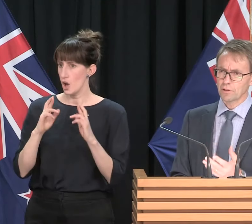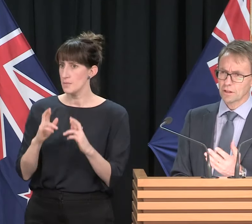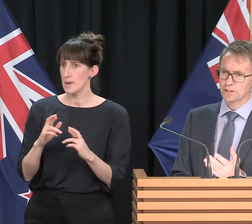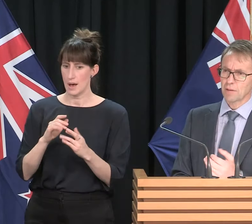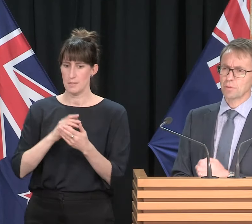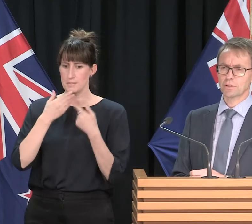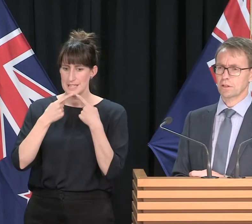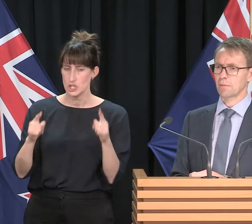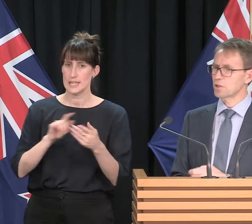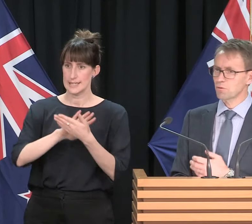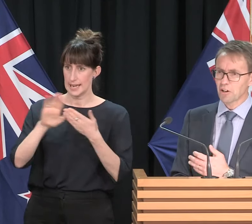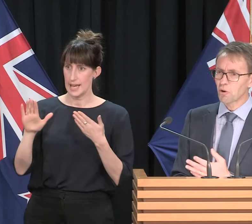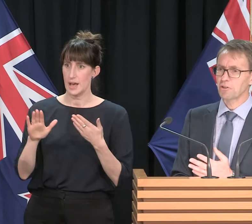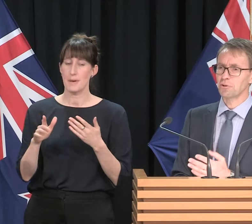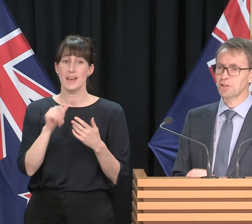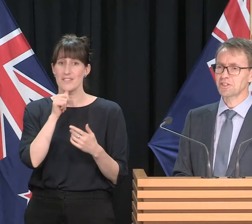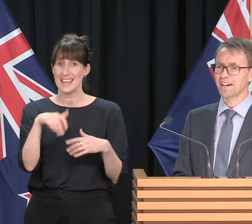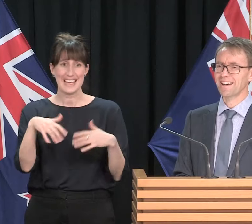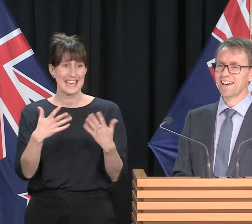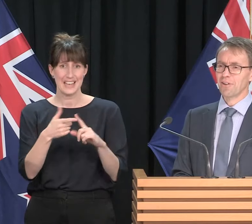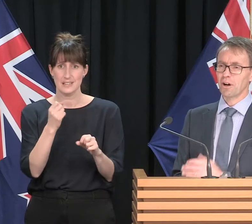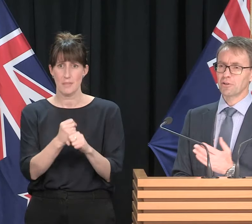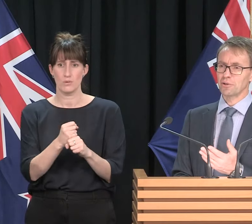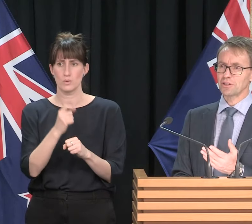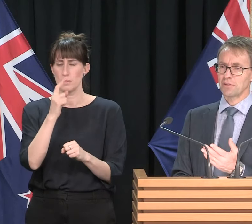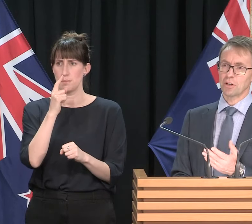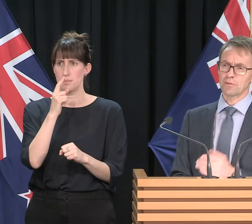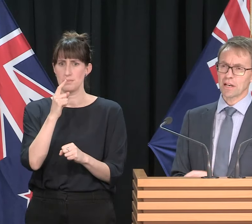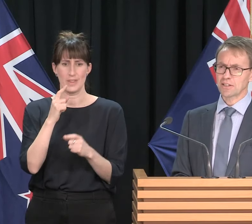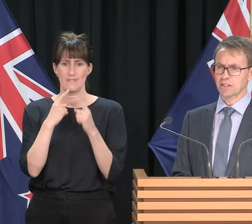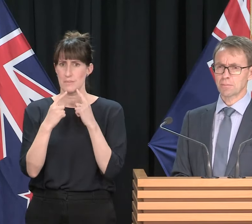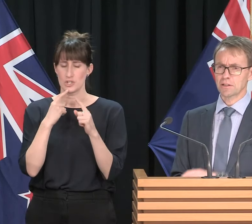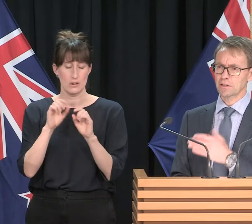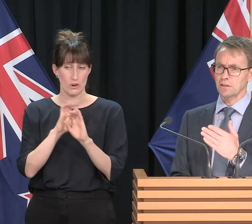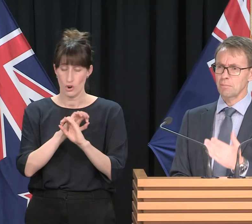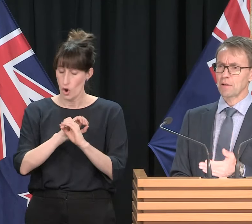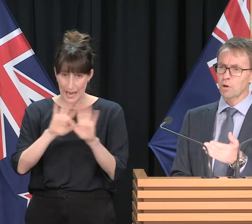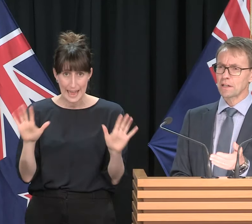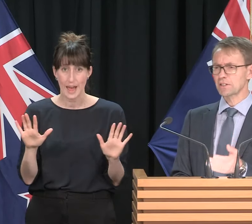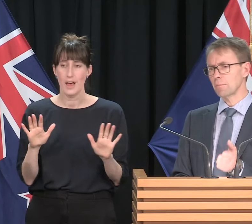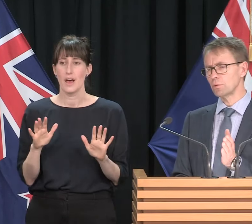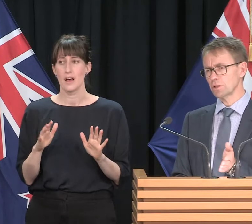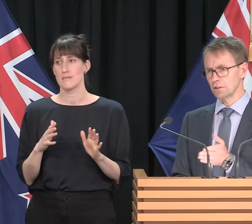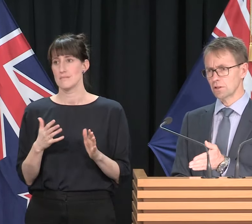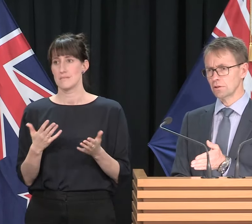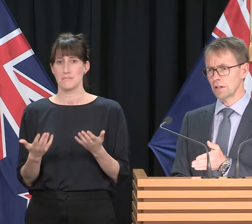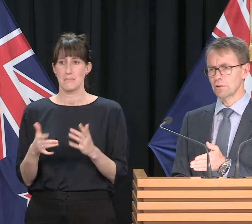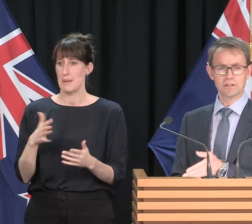community that has snuck through our very good border measures, we want to find it as soon as possible so we can